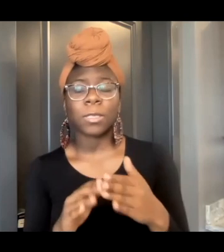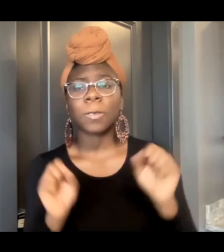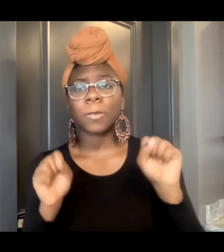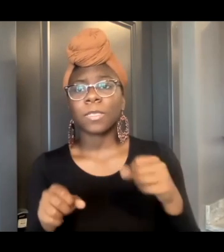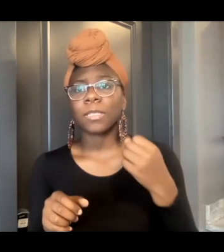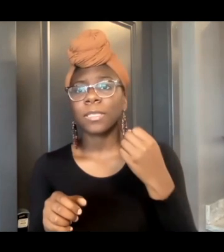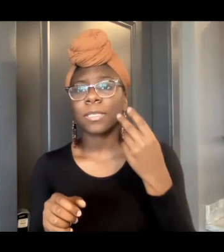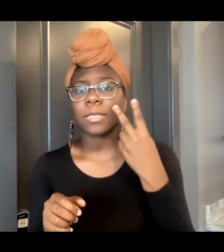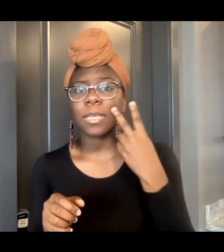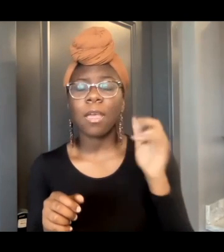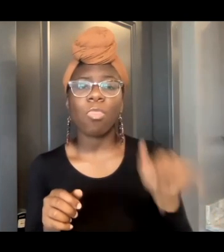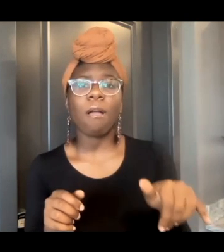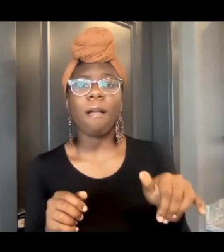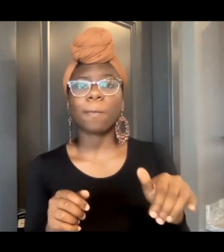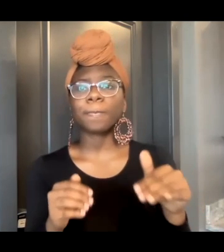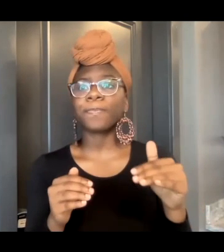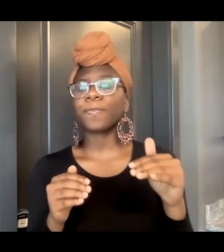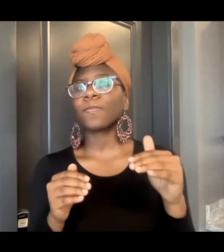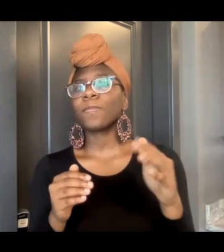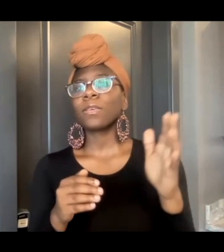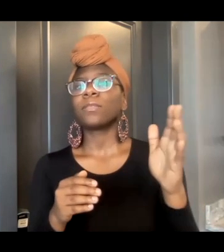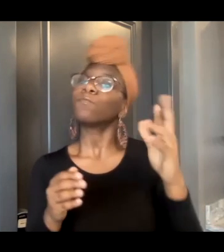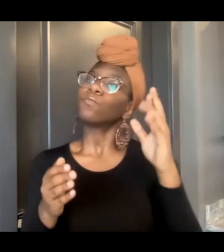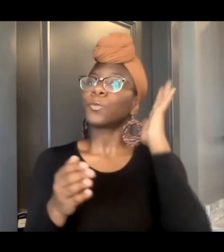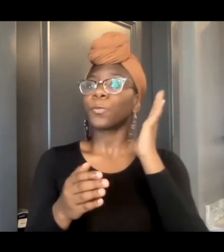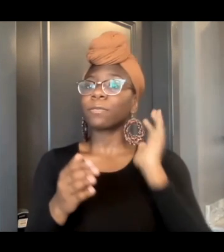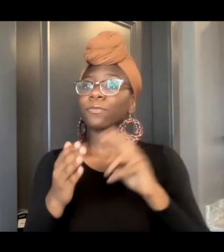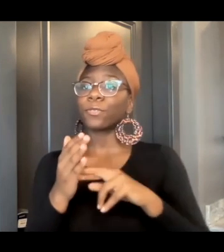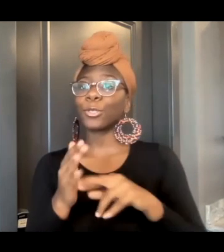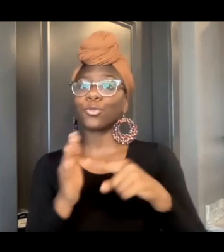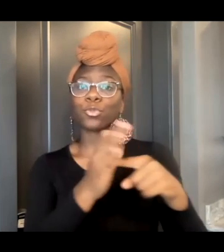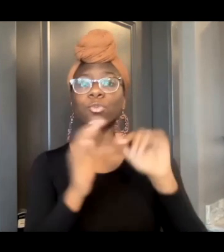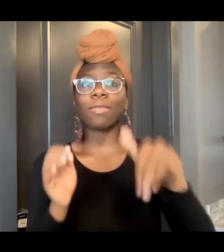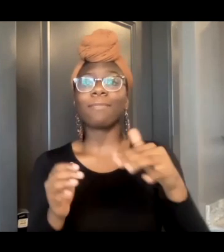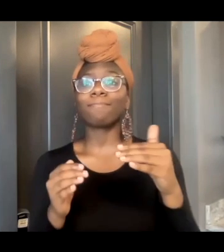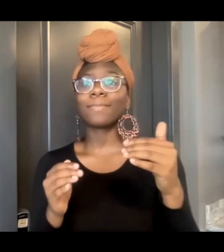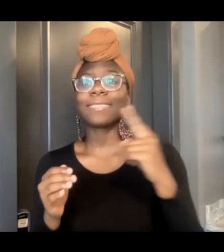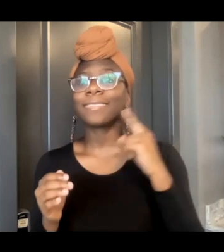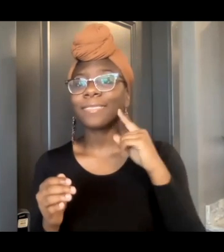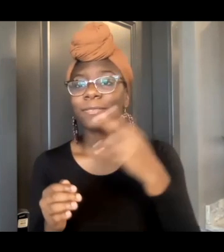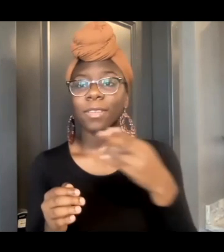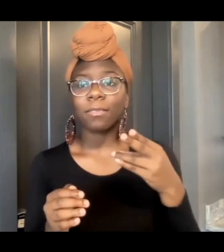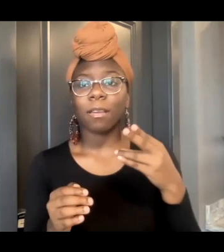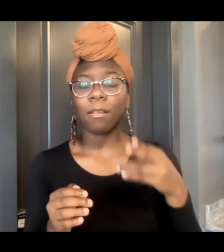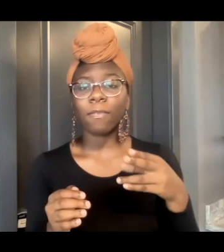For example, in the Deaf/HH community, previous research has shown that